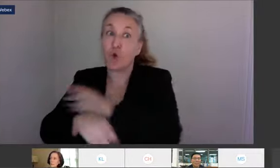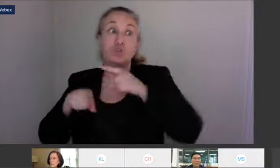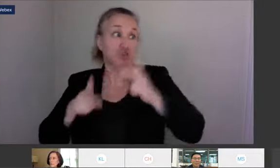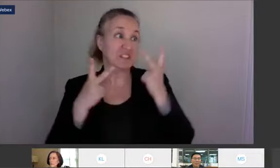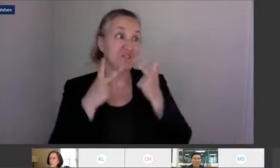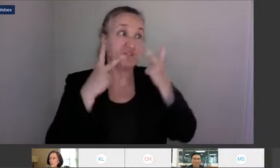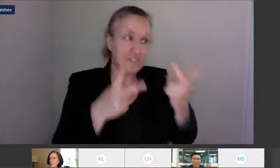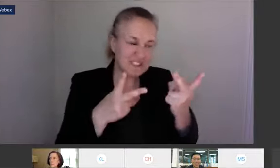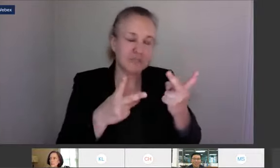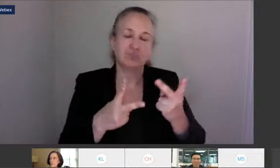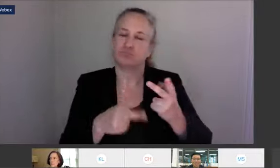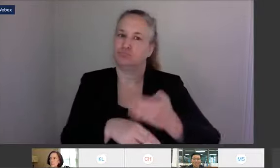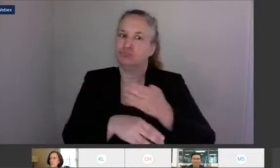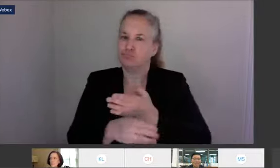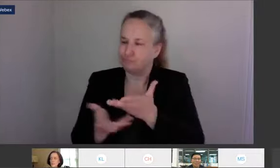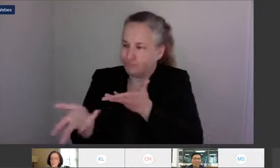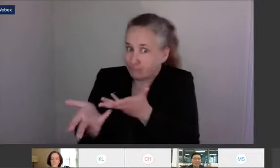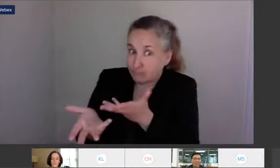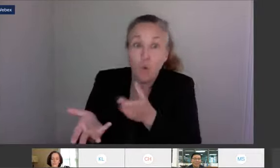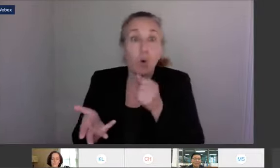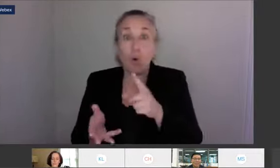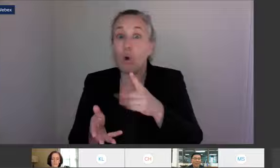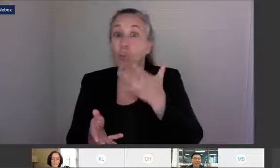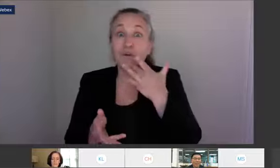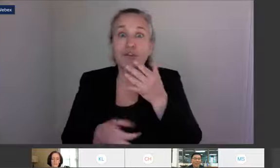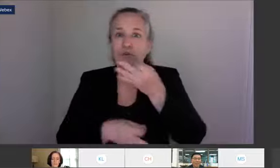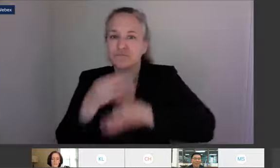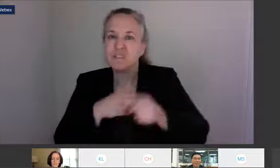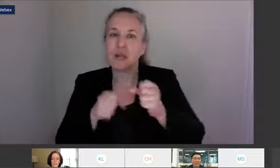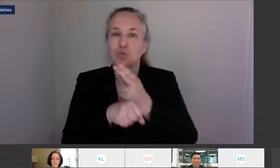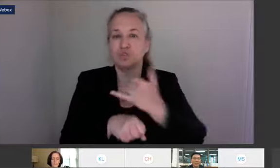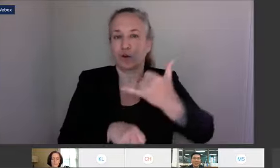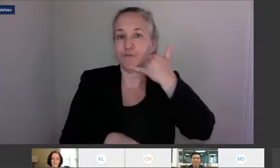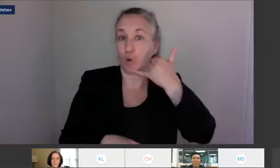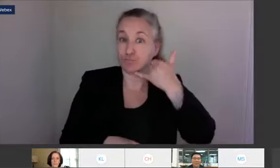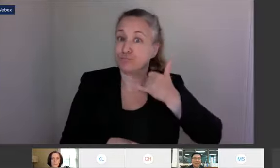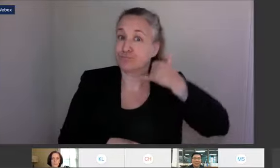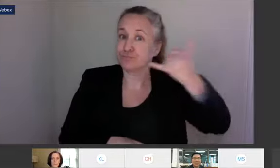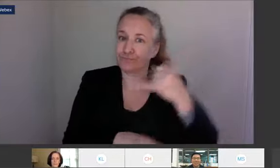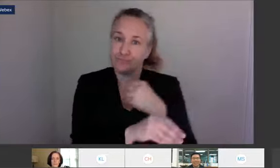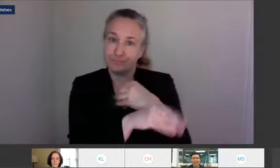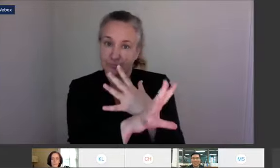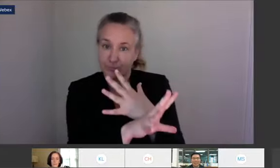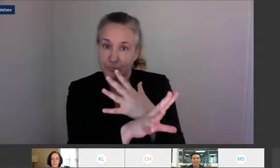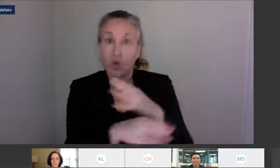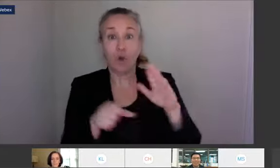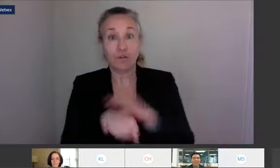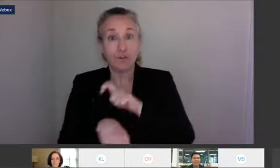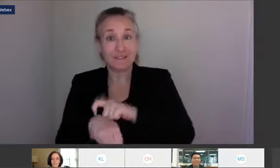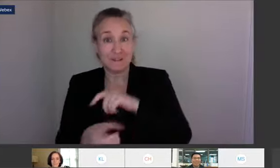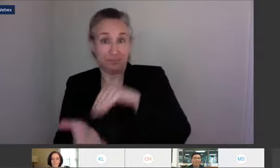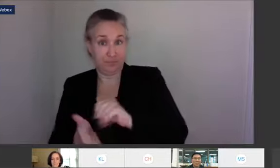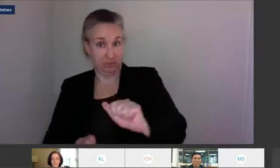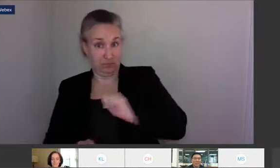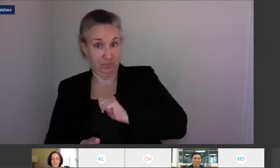address your questions and concerns via telehealth visit as a full time emergency physician my colleagues and I have spent years encouraging people to